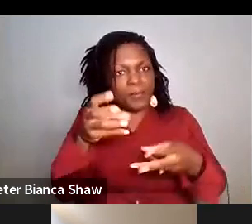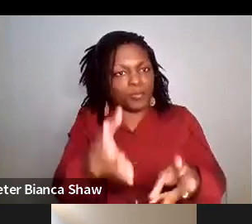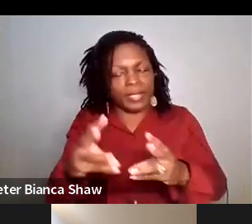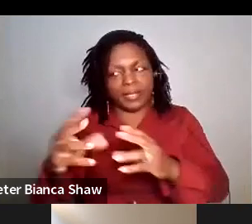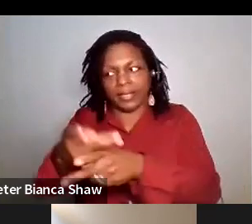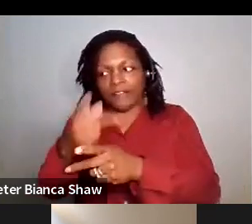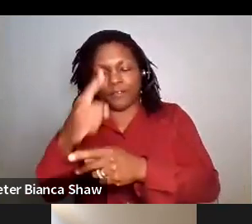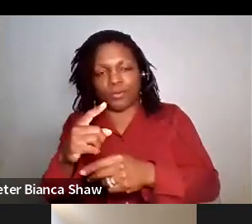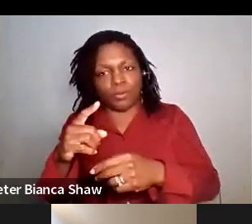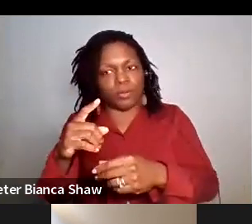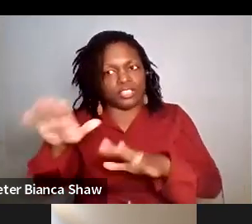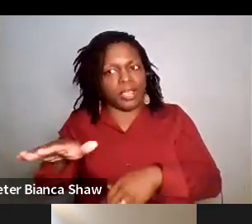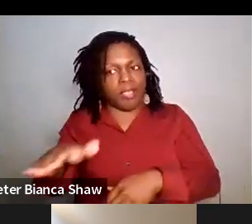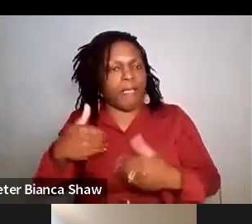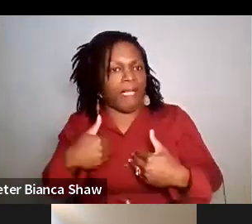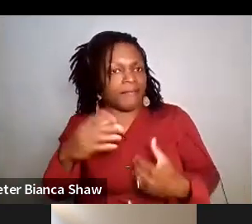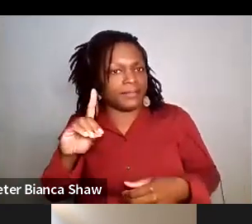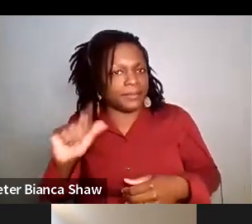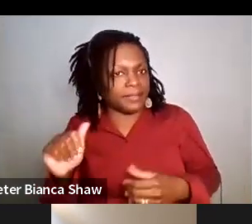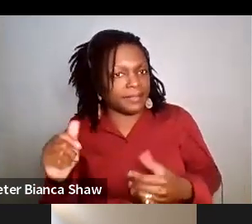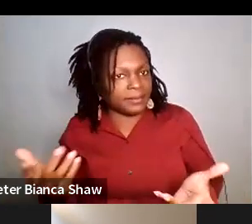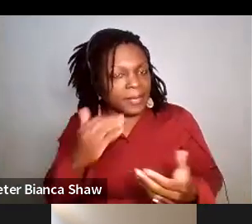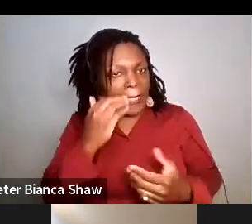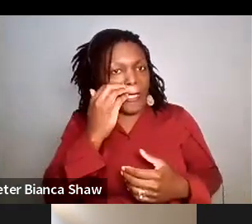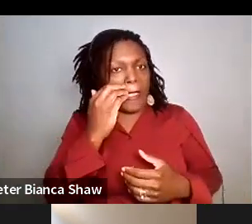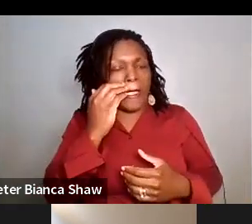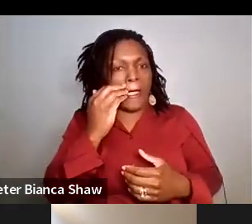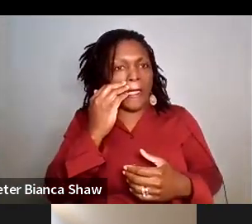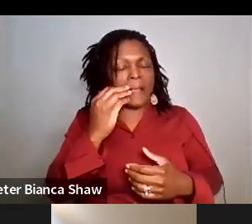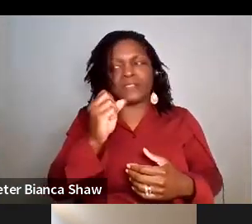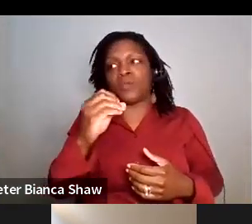So you you just tend to you know if you're in that situation.